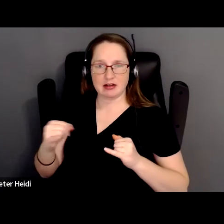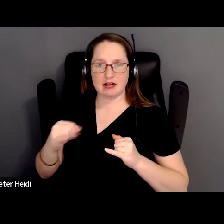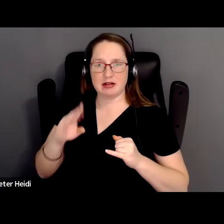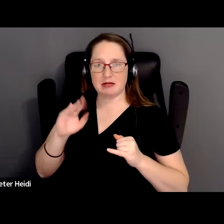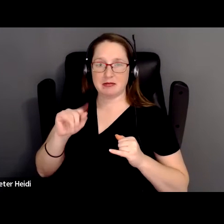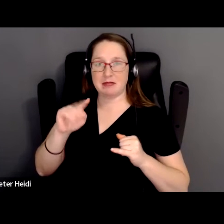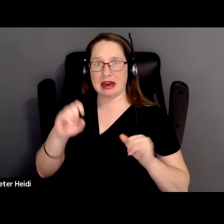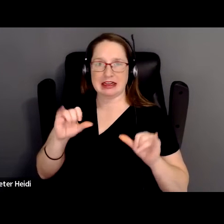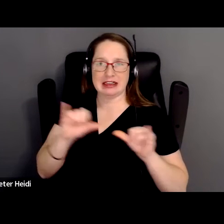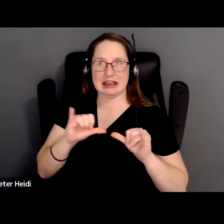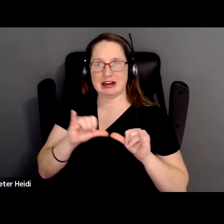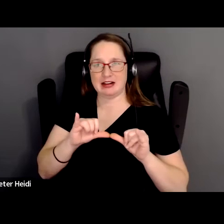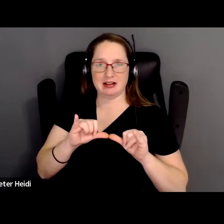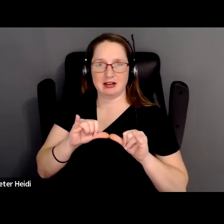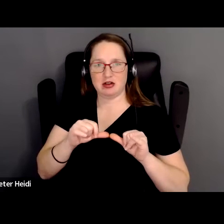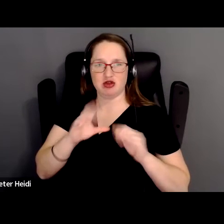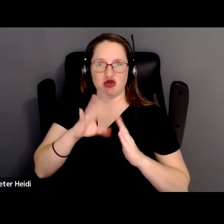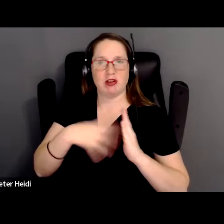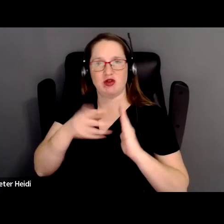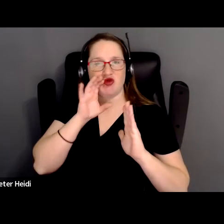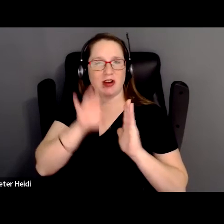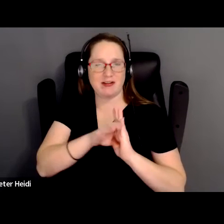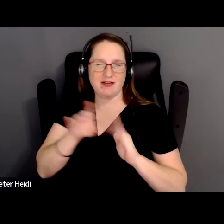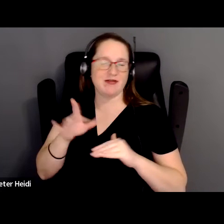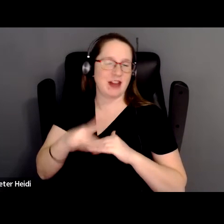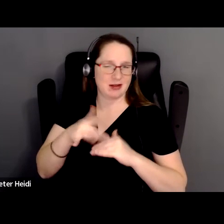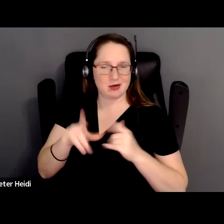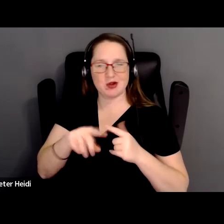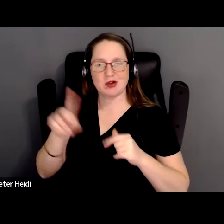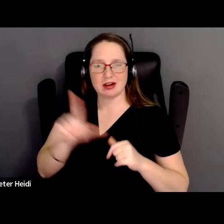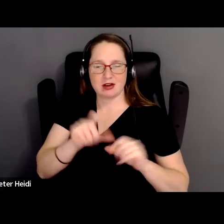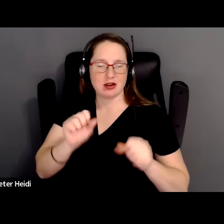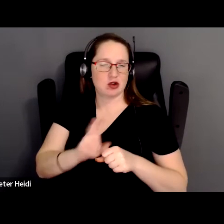graphics and those are available to download and use in your presentations.